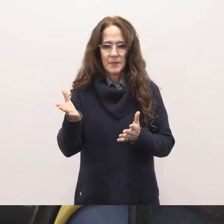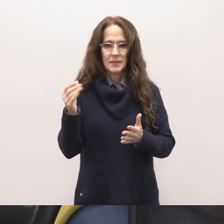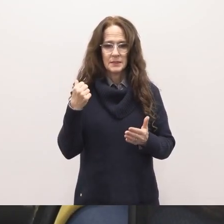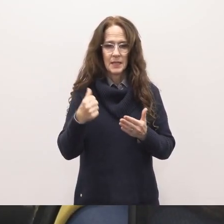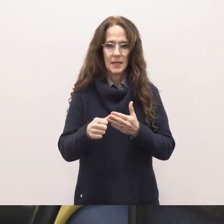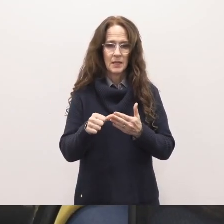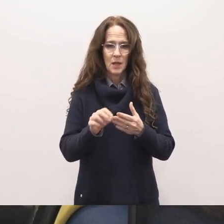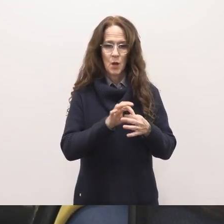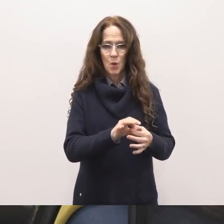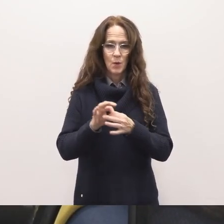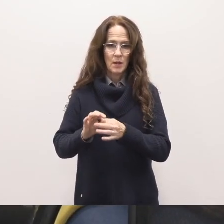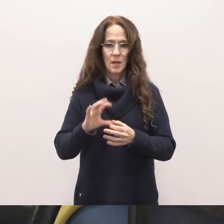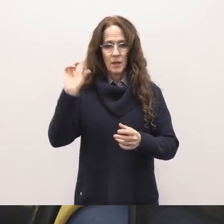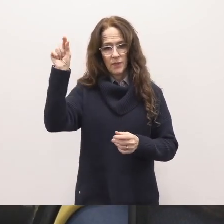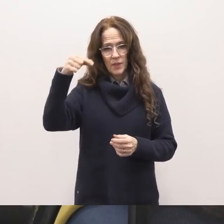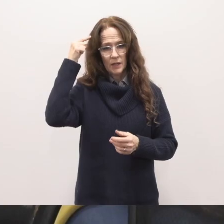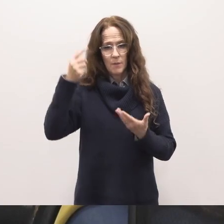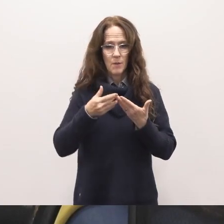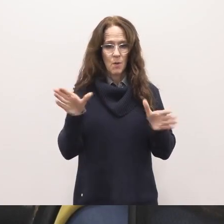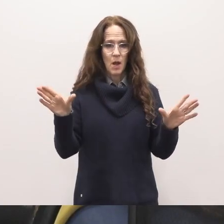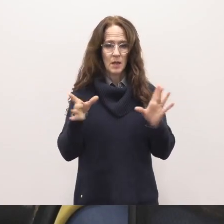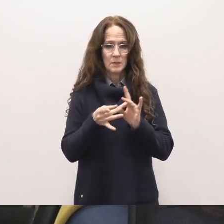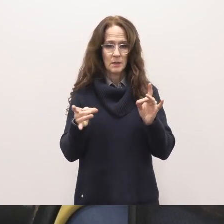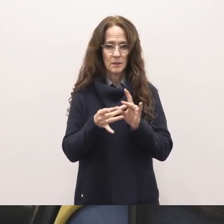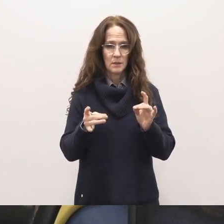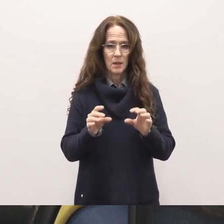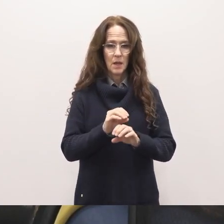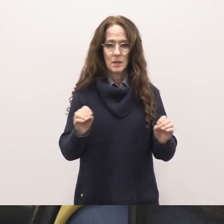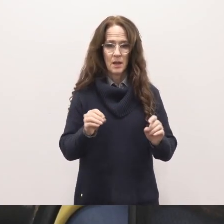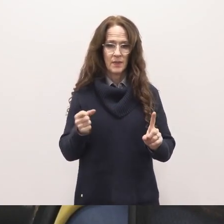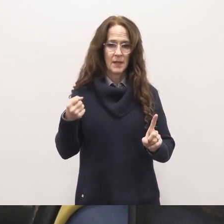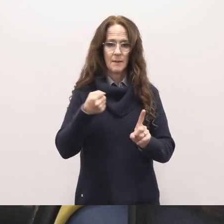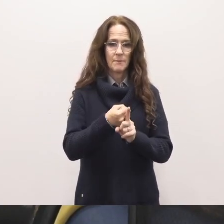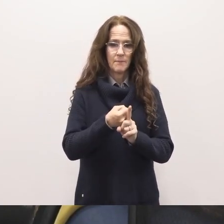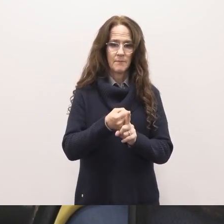to the government-wide statement, so nothing that impacts the unaudited actuals.